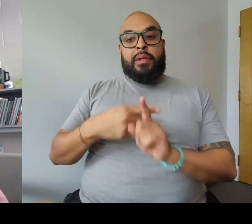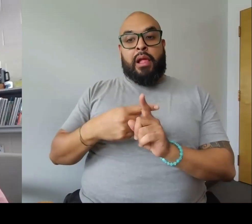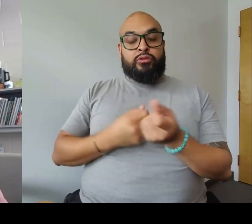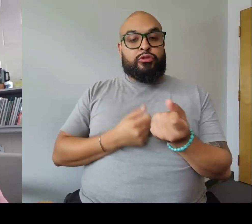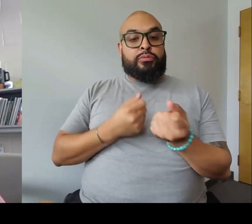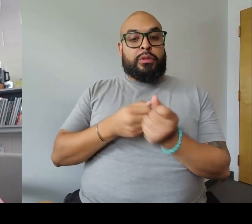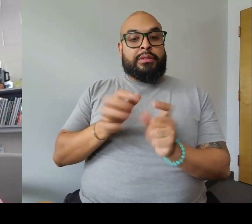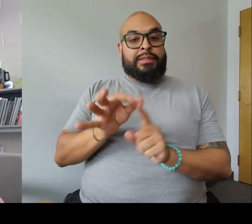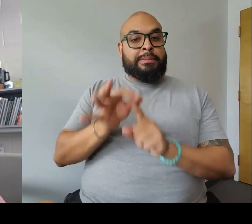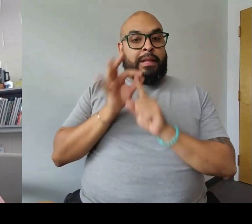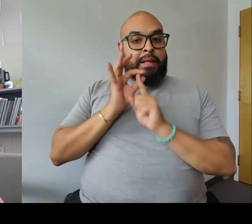groups of kiddos.